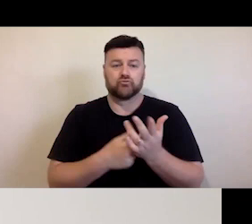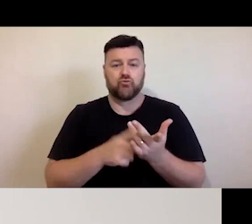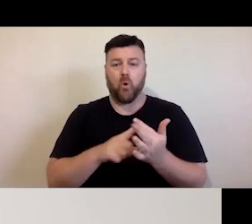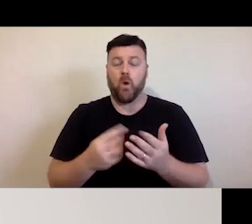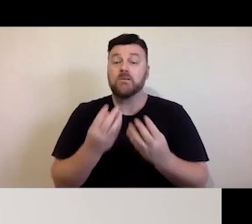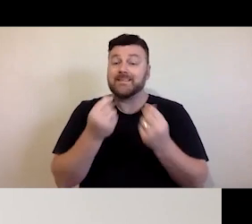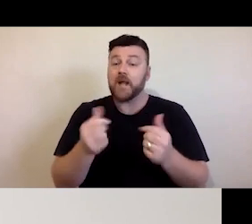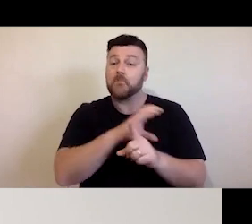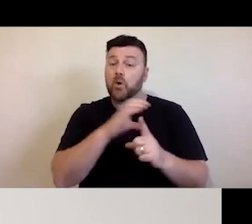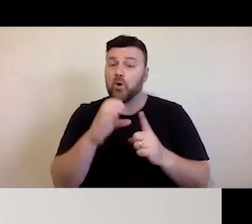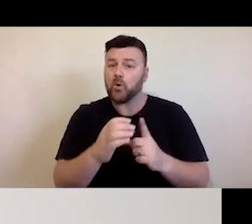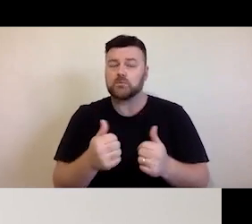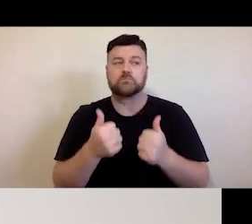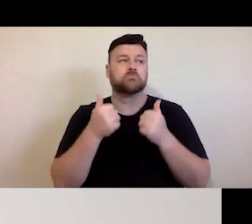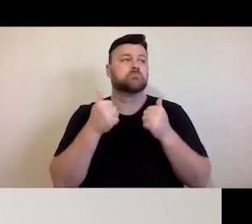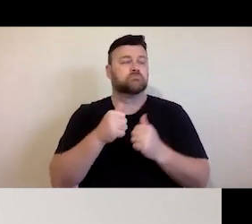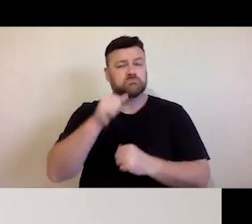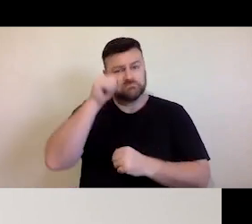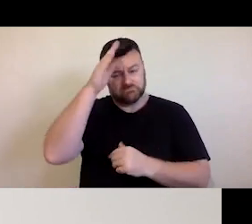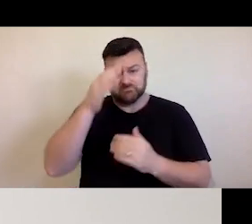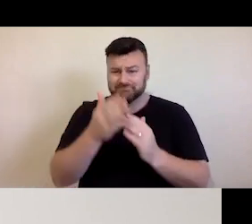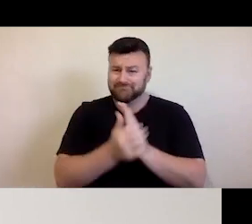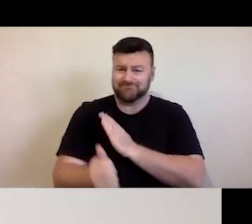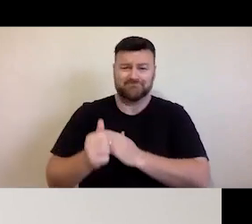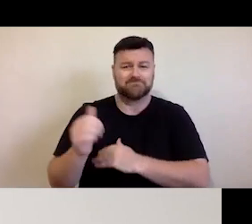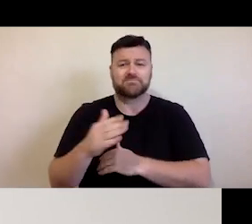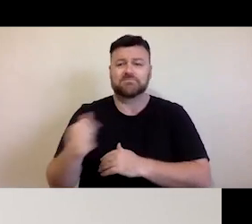teaching and instructing their stories, practices and traditions